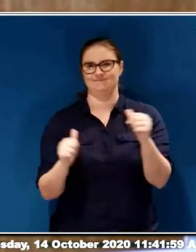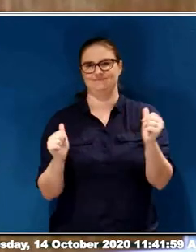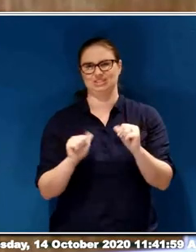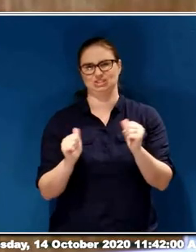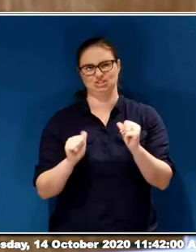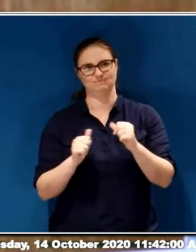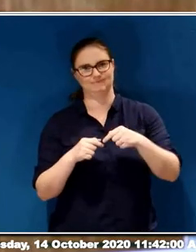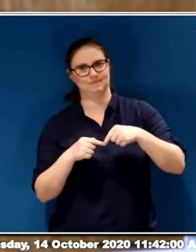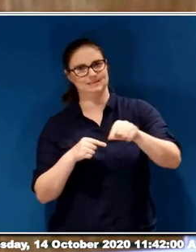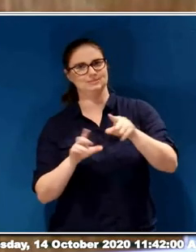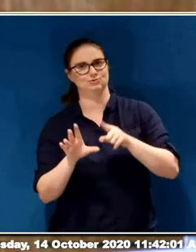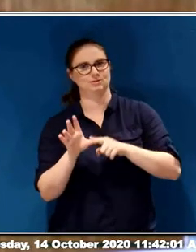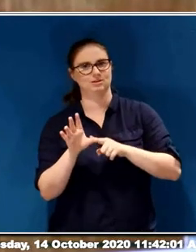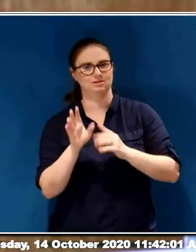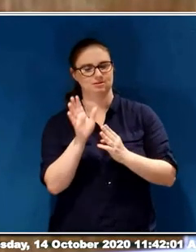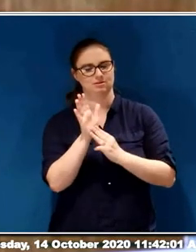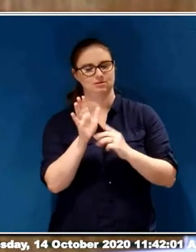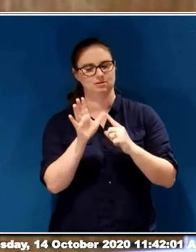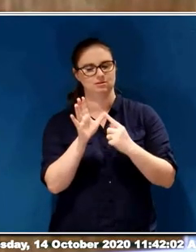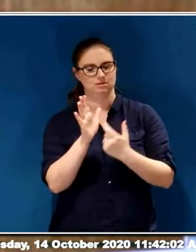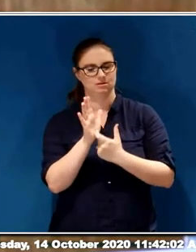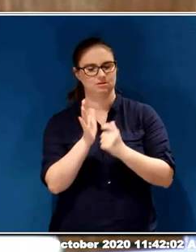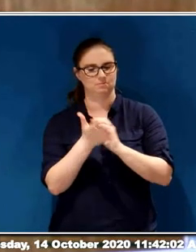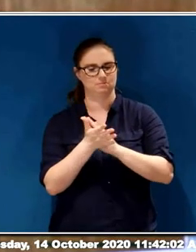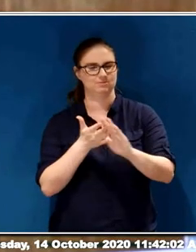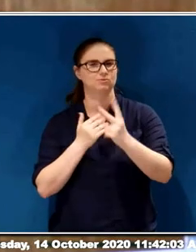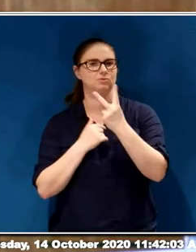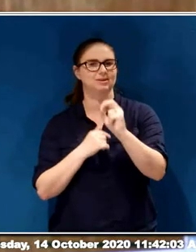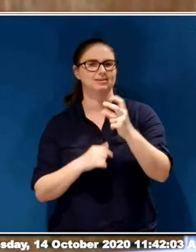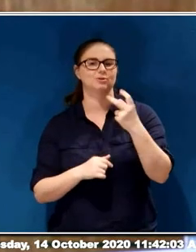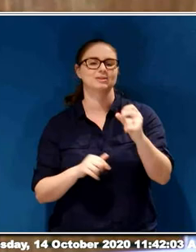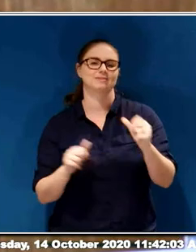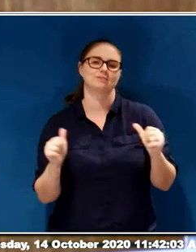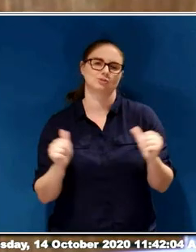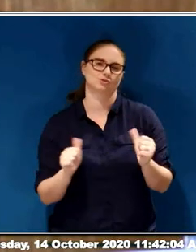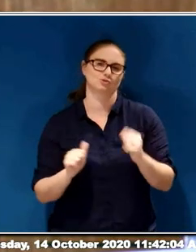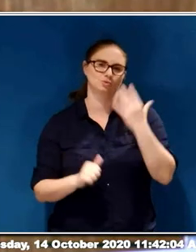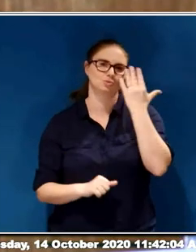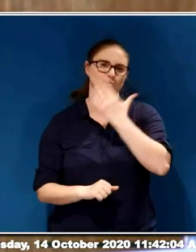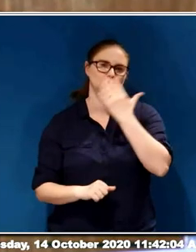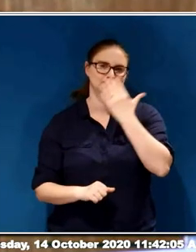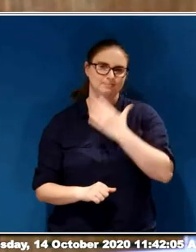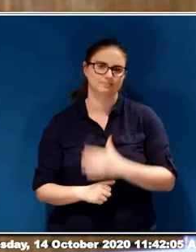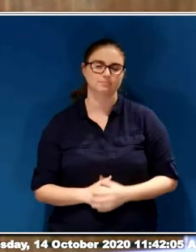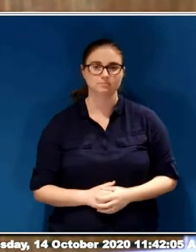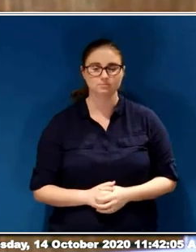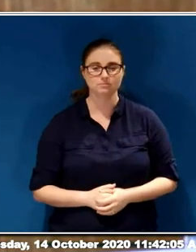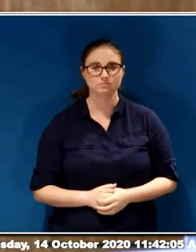And have you been able to find a new enrolment for him yet? What has happened in that respect?